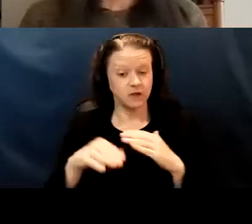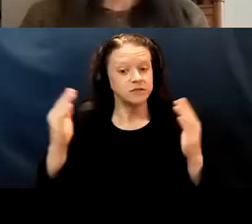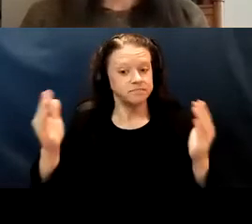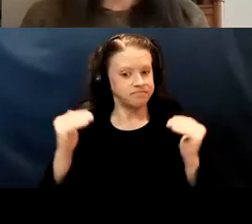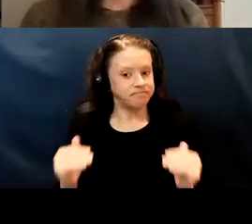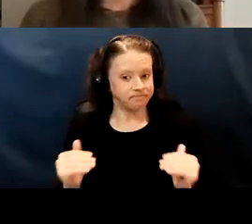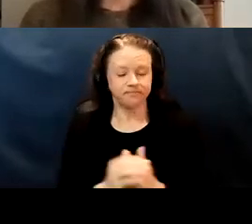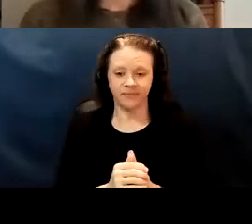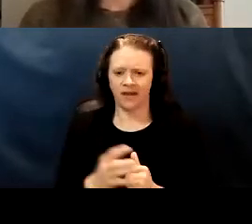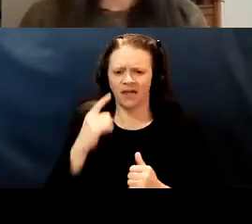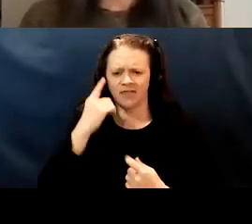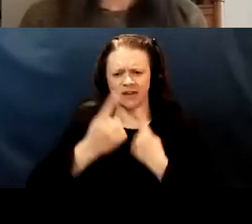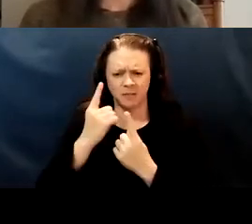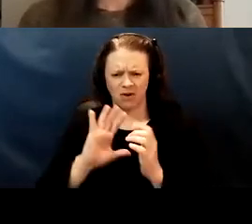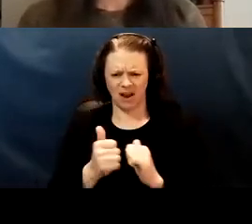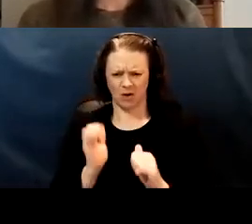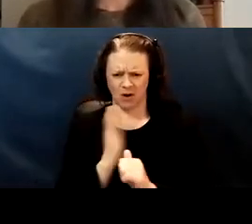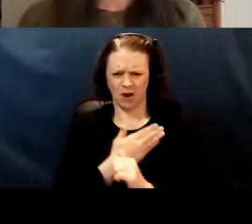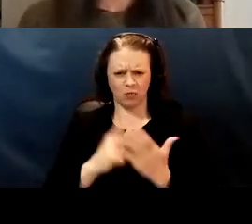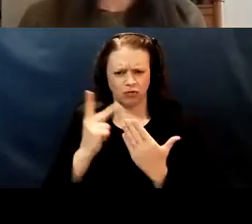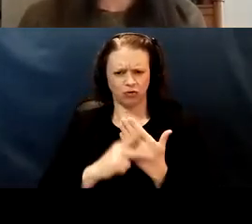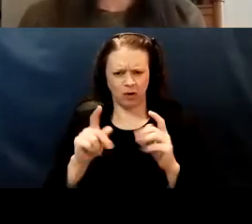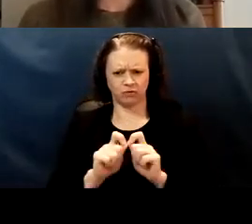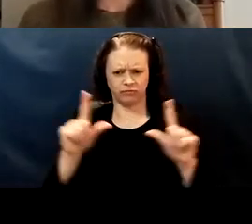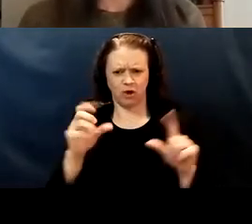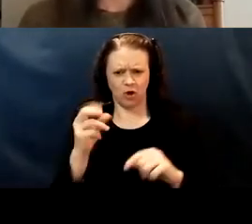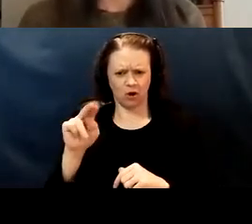online can be accessible for people who are blind or have low